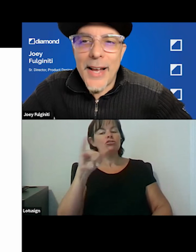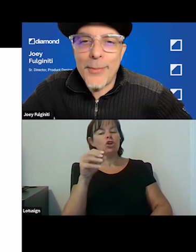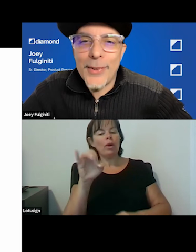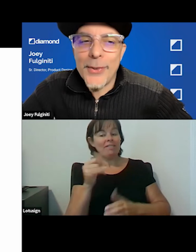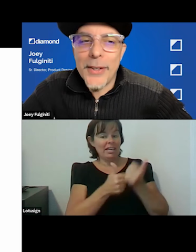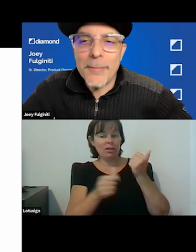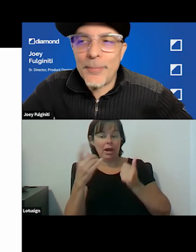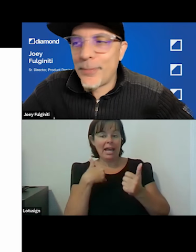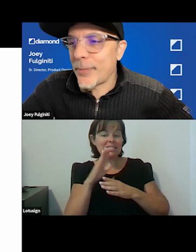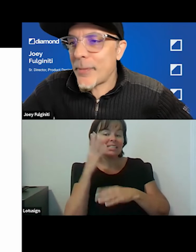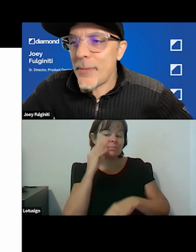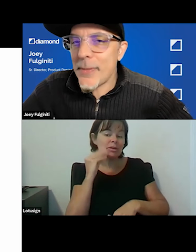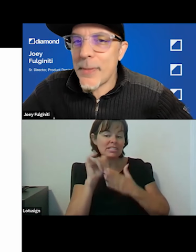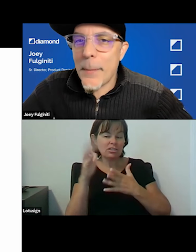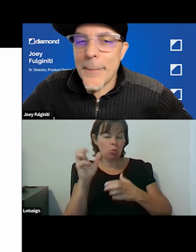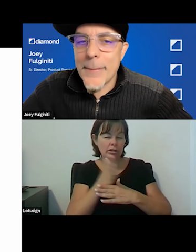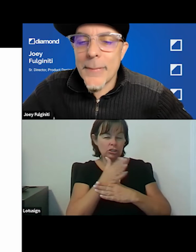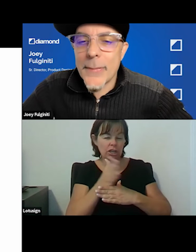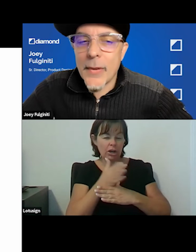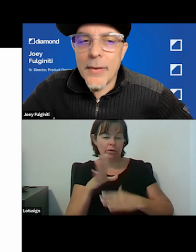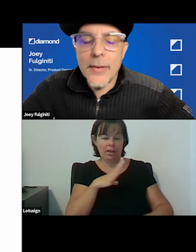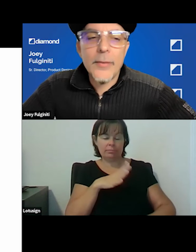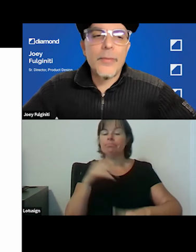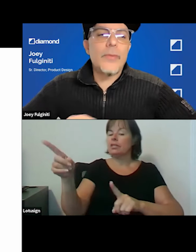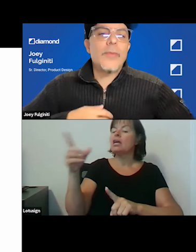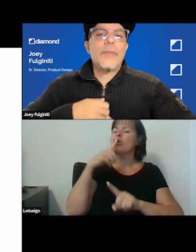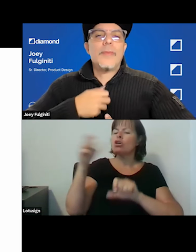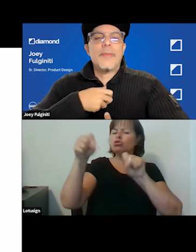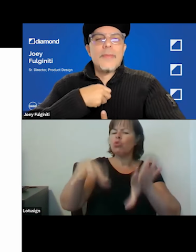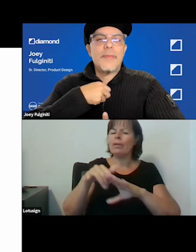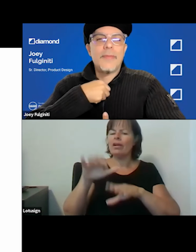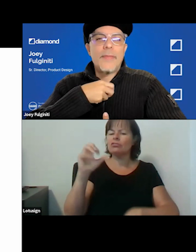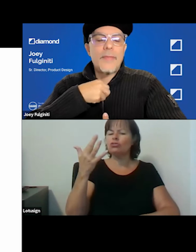absolutely drop it in the chat if you'd like to come on stage and share with the share with